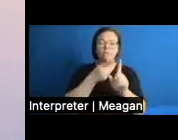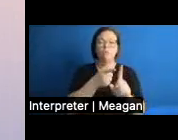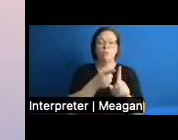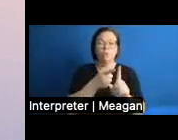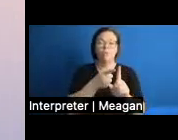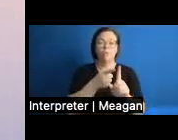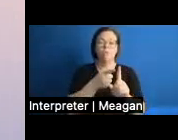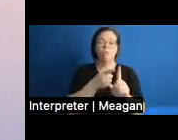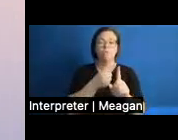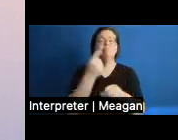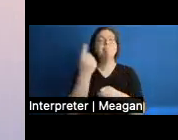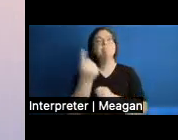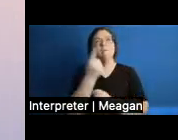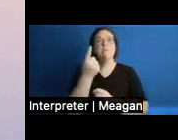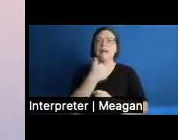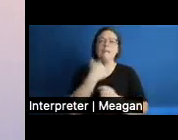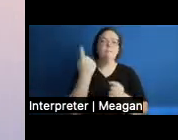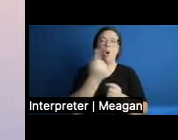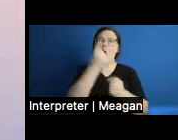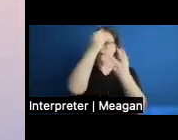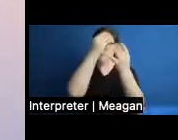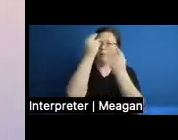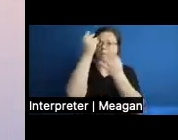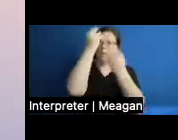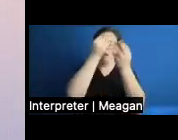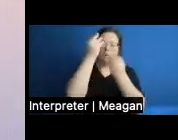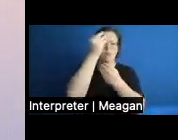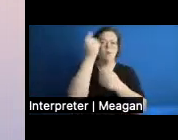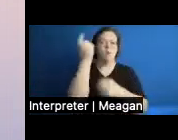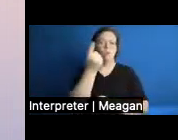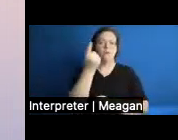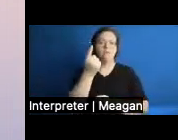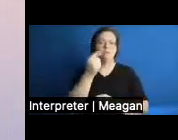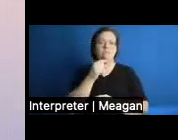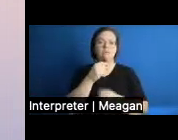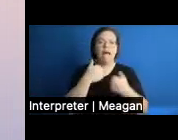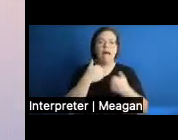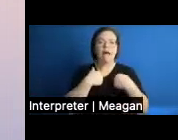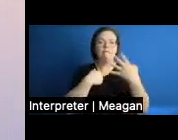something that I'm always thinking about. And it's there's four specific elements that I think